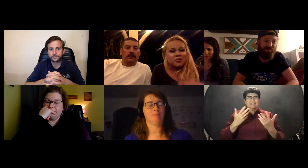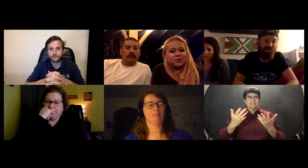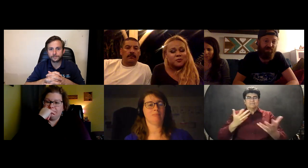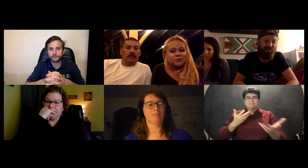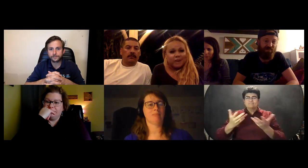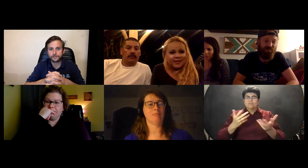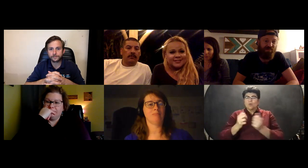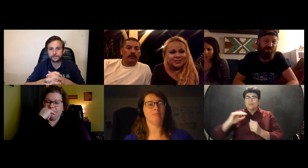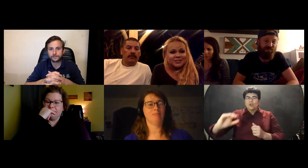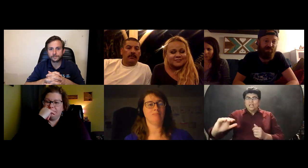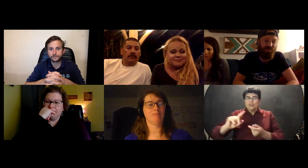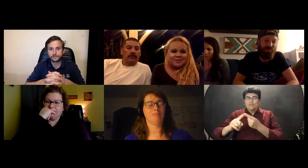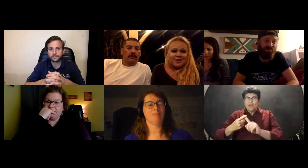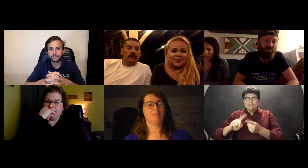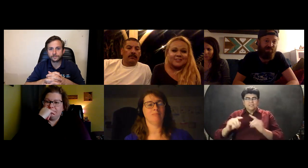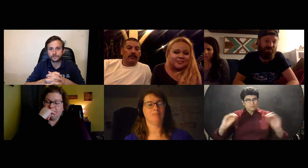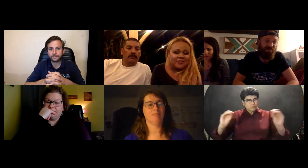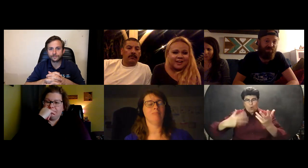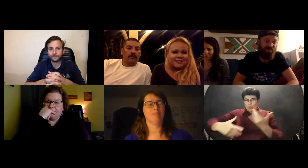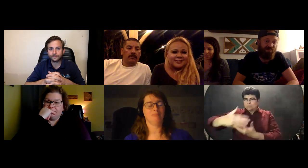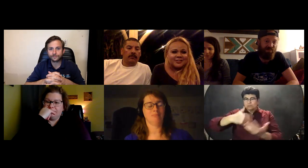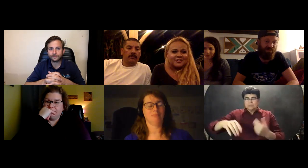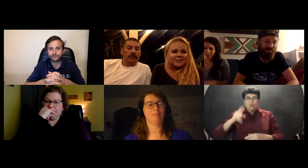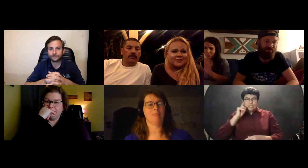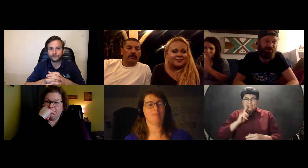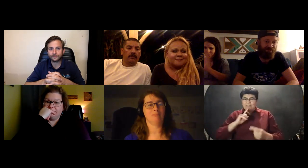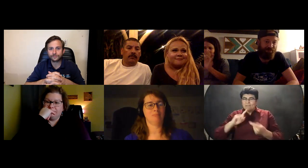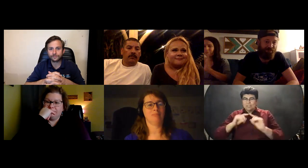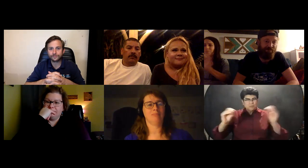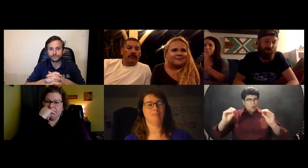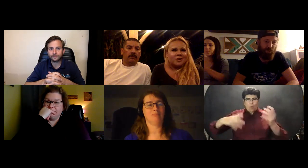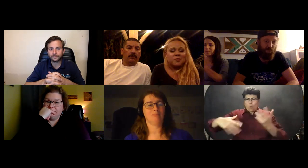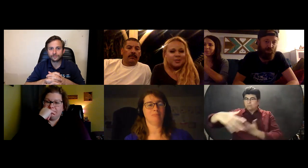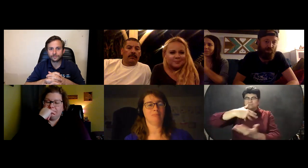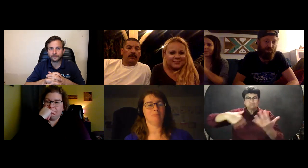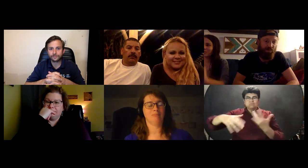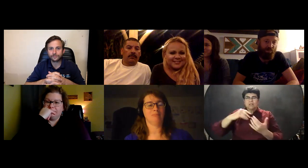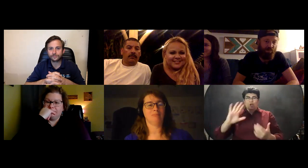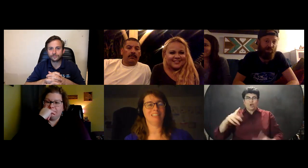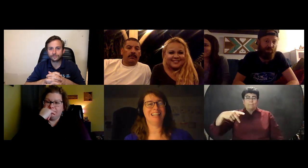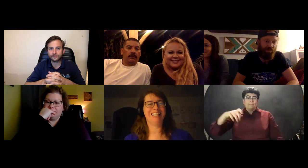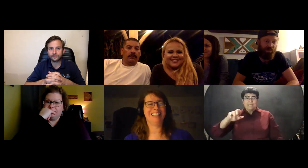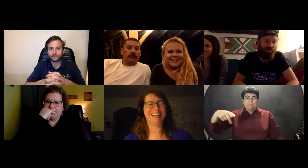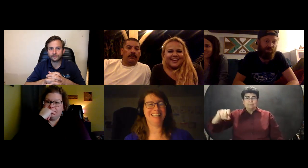little friends her